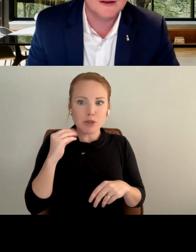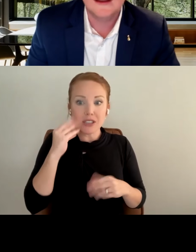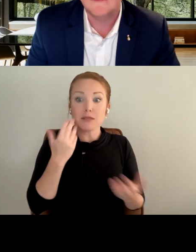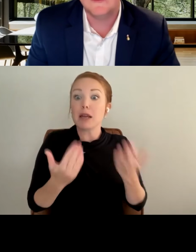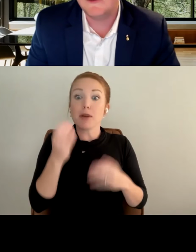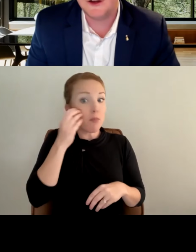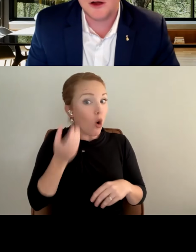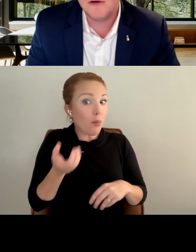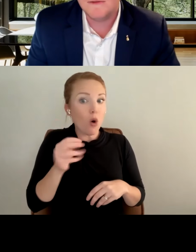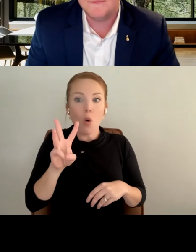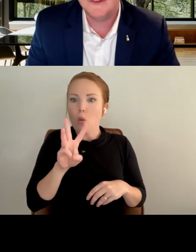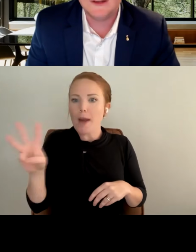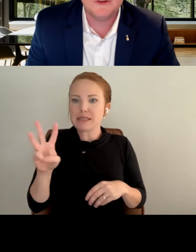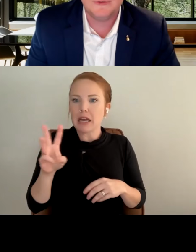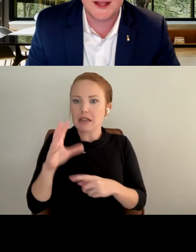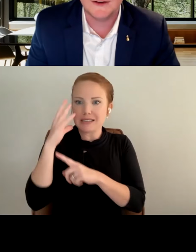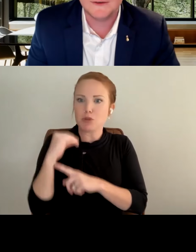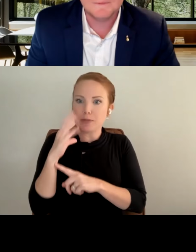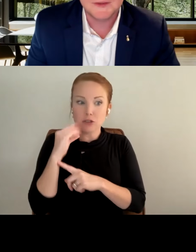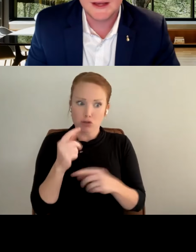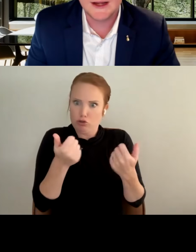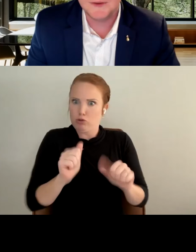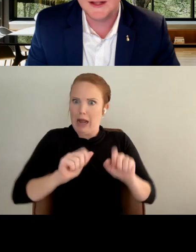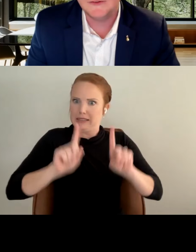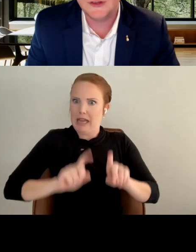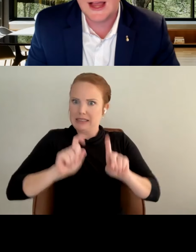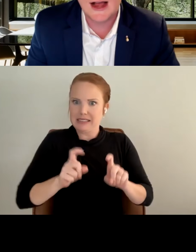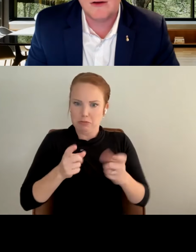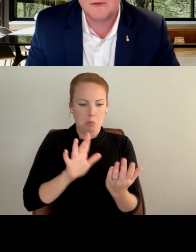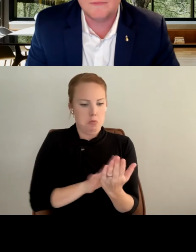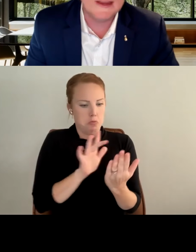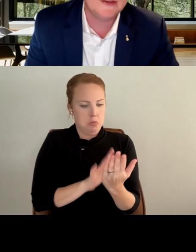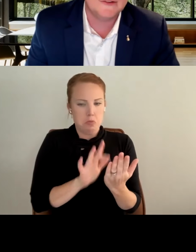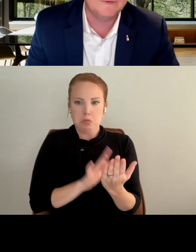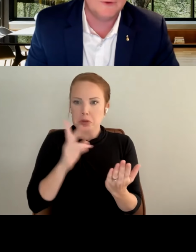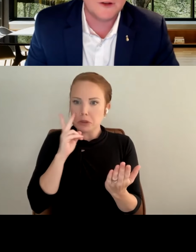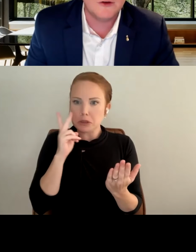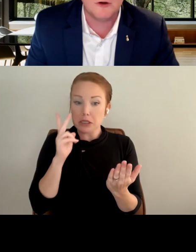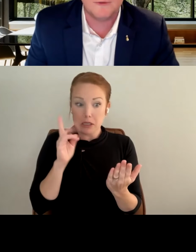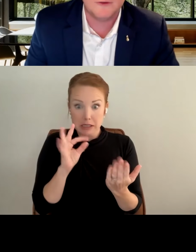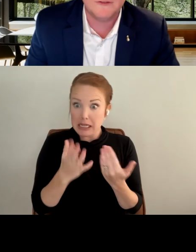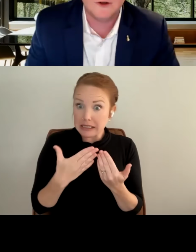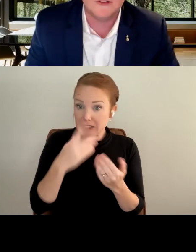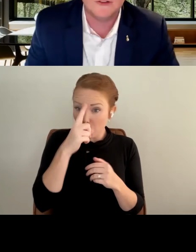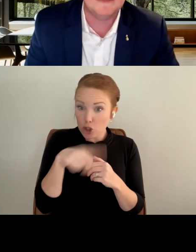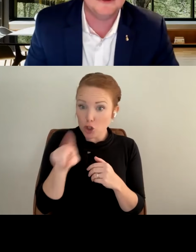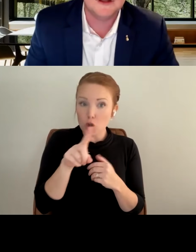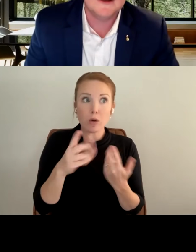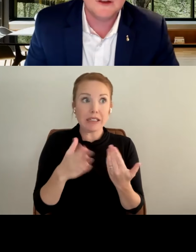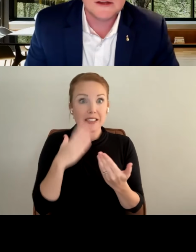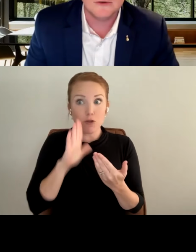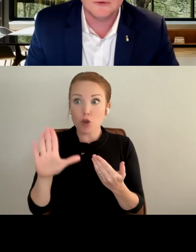Give it a go and see what you find and see how easy is it for you, or for your teams, to use.